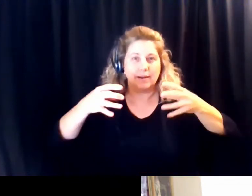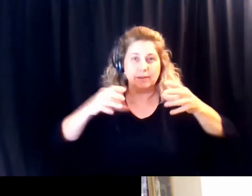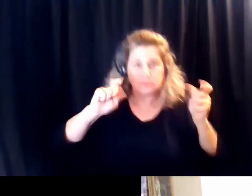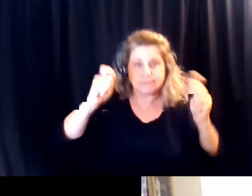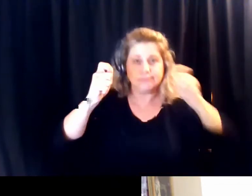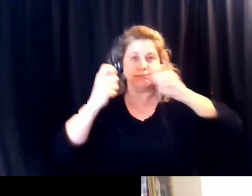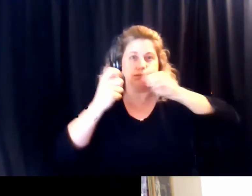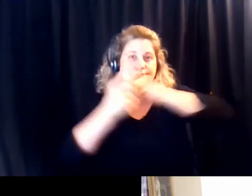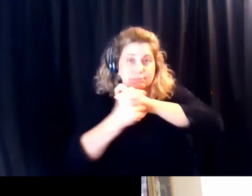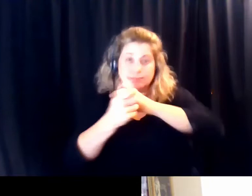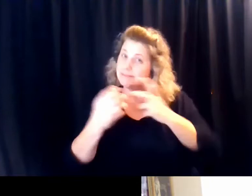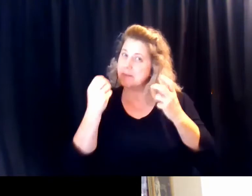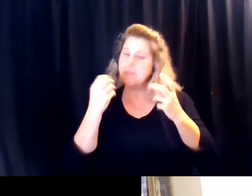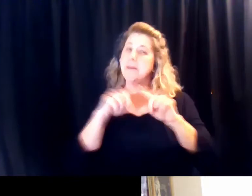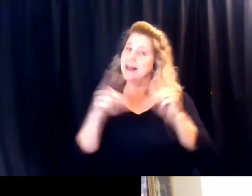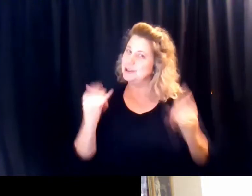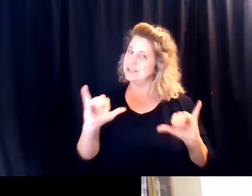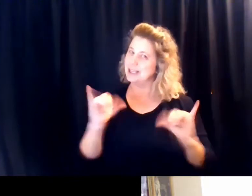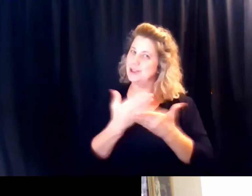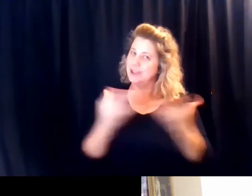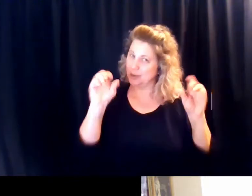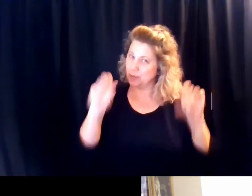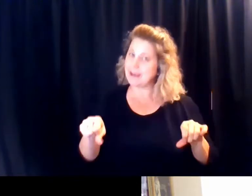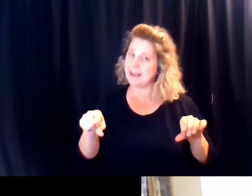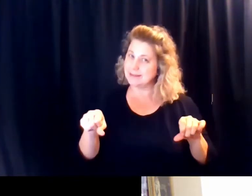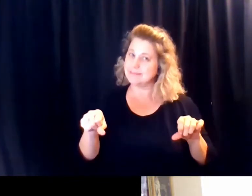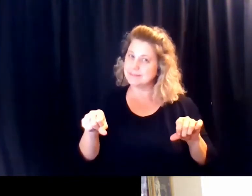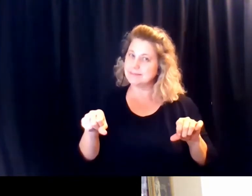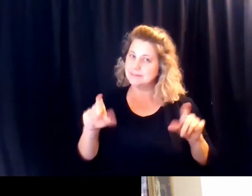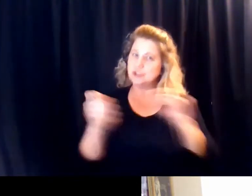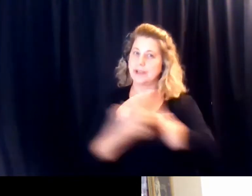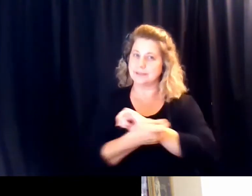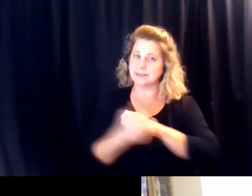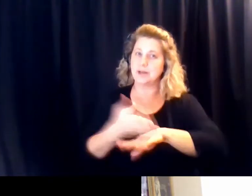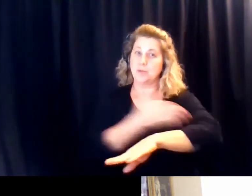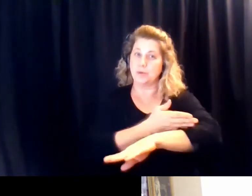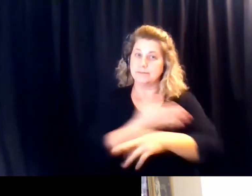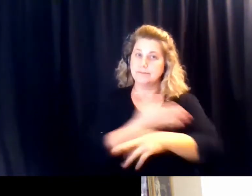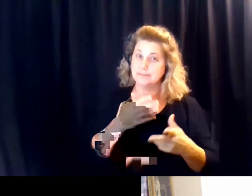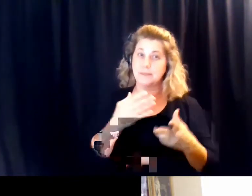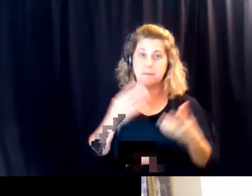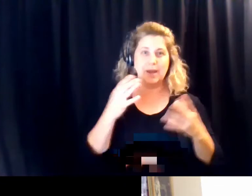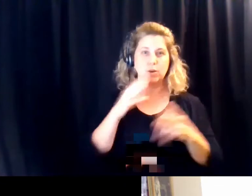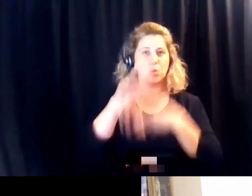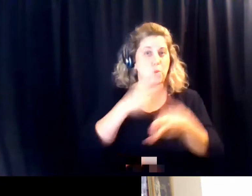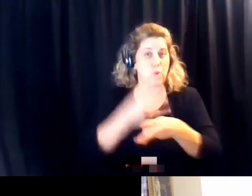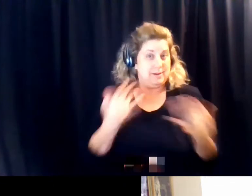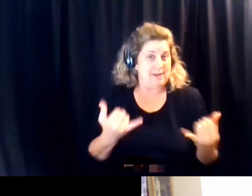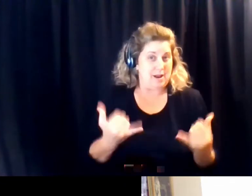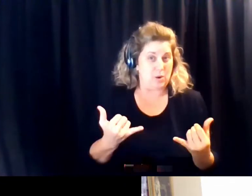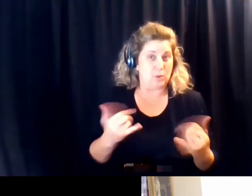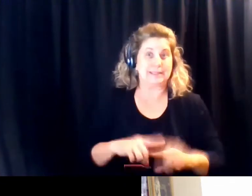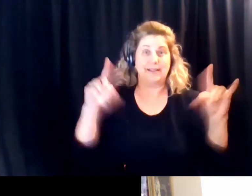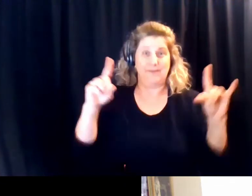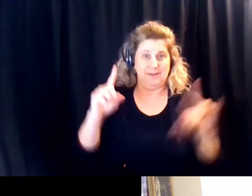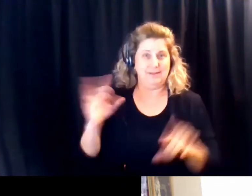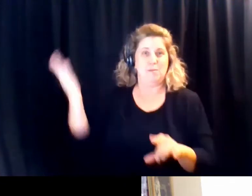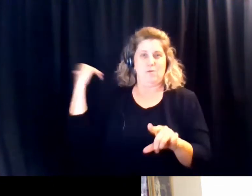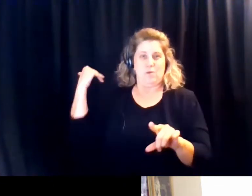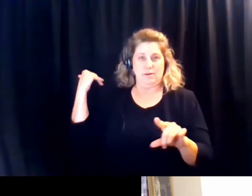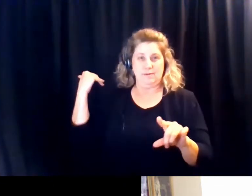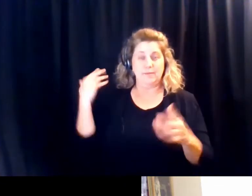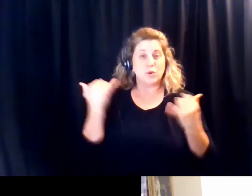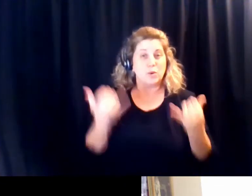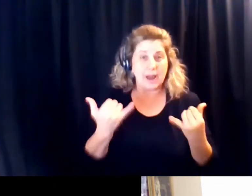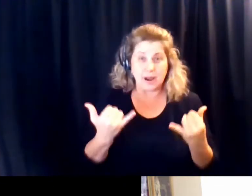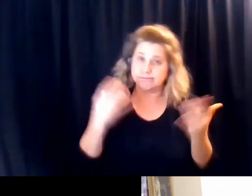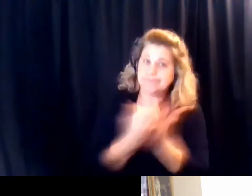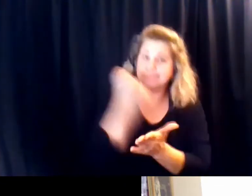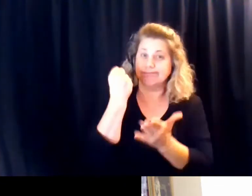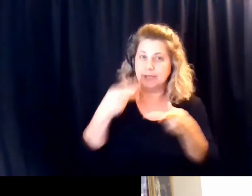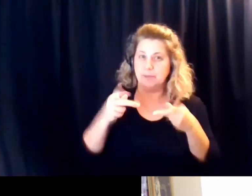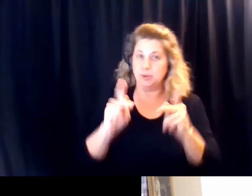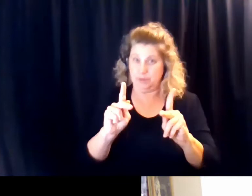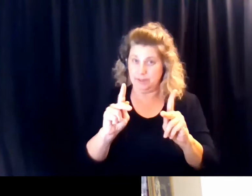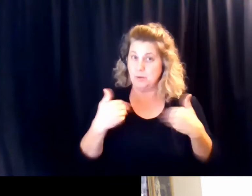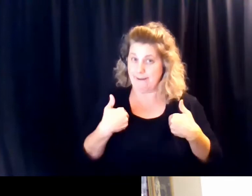Judith Heumann: From what they reading what they're seeing, are we reflected, not necessarily as a disabled person but you know in a scene either disabled people in it or they're disabled characters.